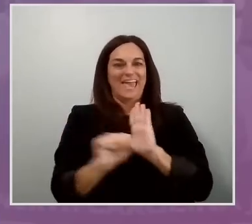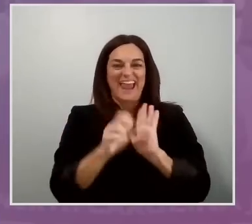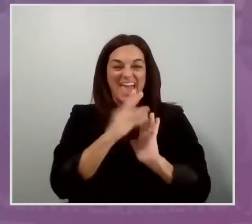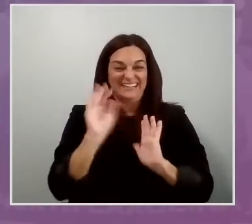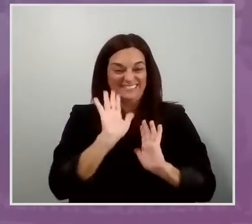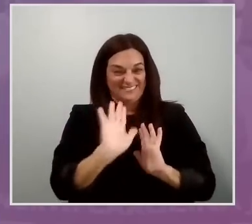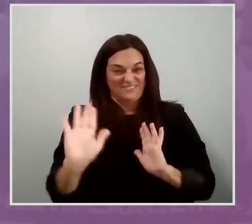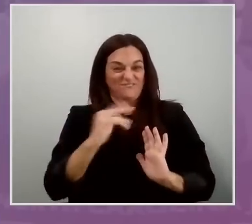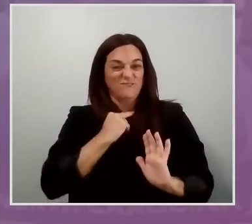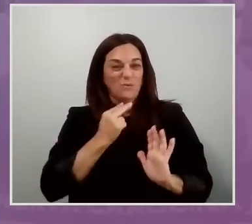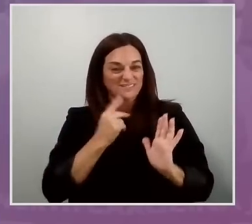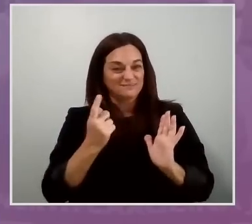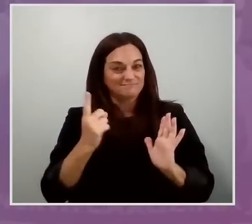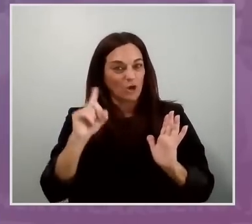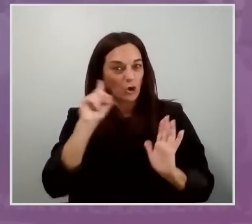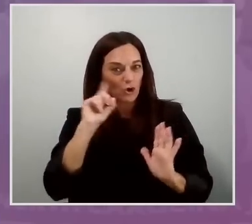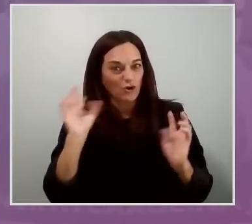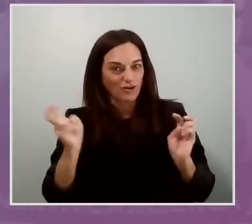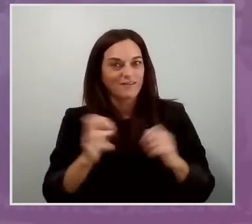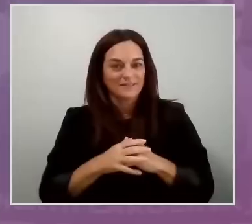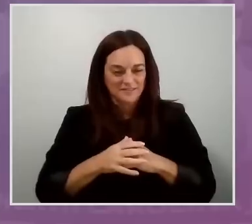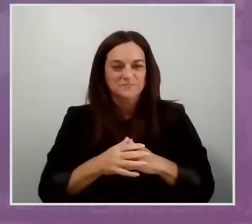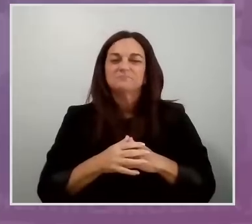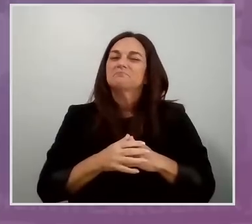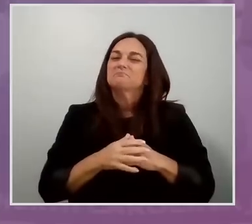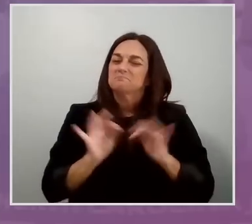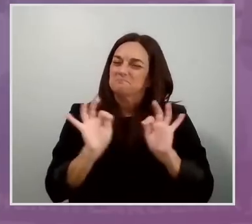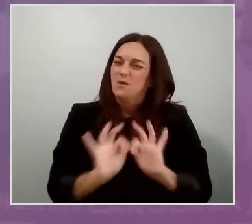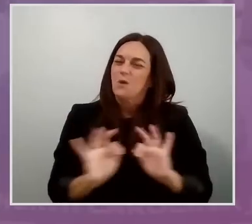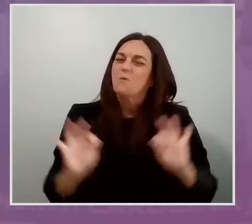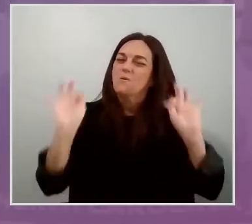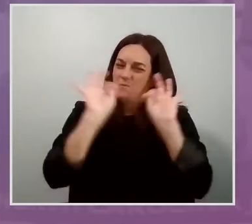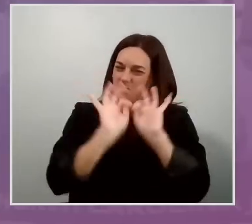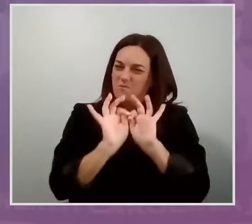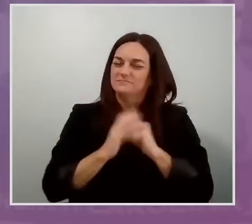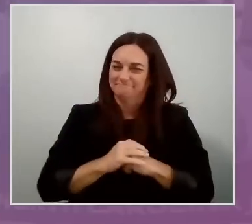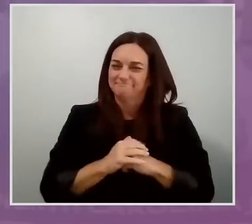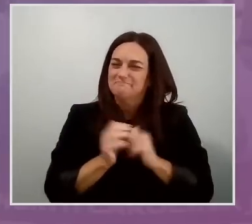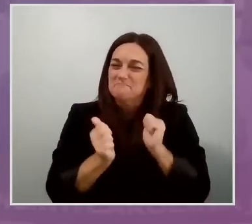MAKE SURE THAT WE FEEL LIKE THIS STATE AND ITS VOICE IS